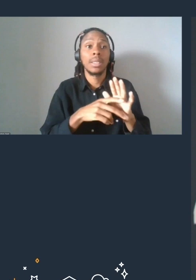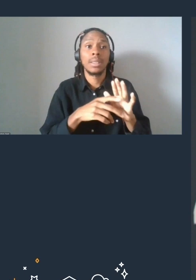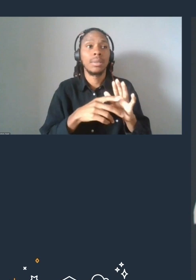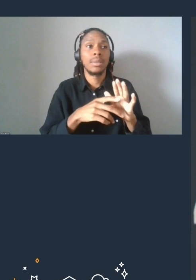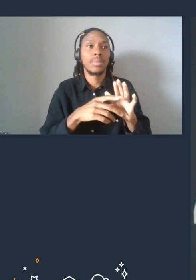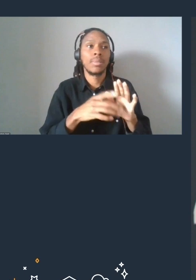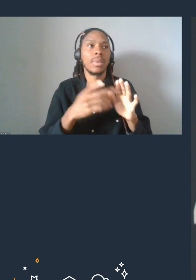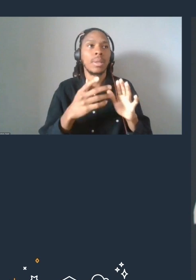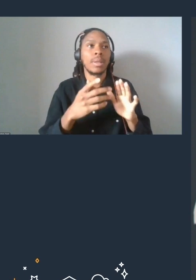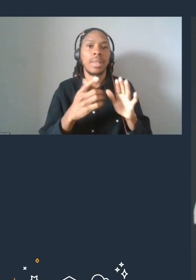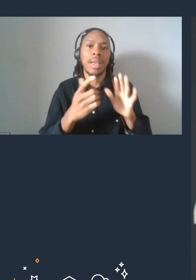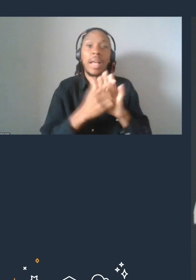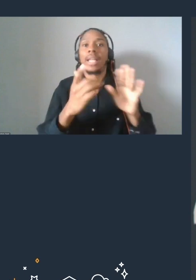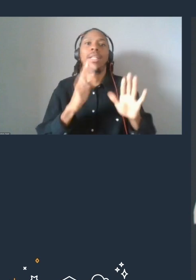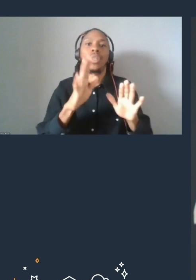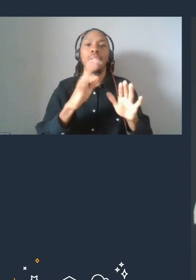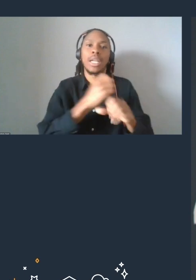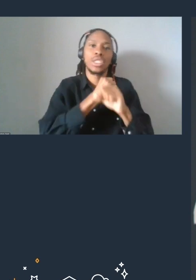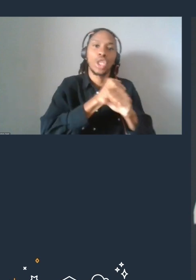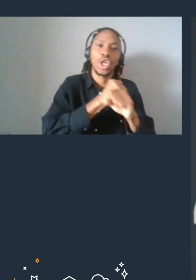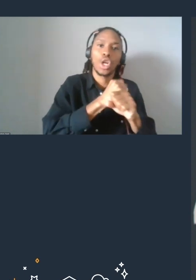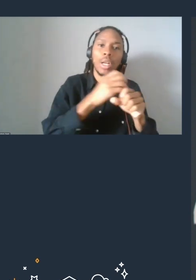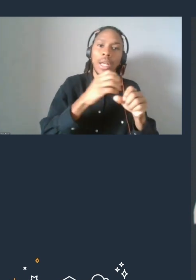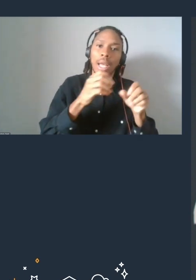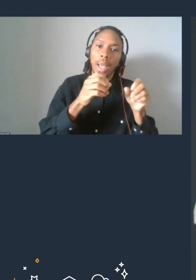our security privileges, in which case there'd be